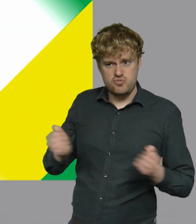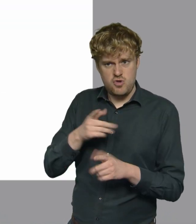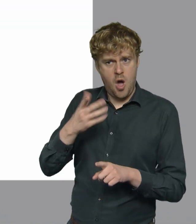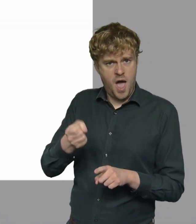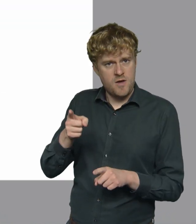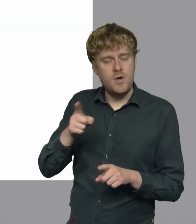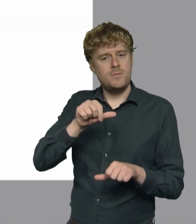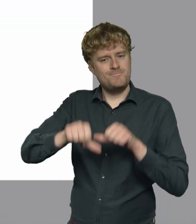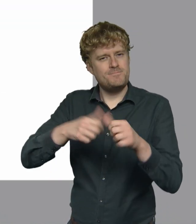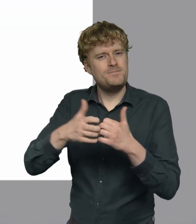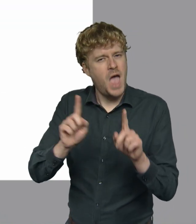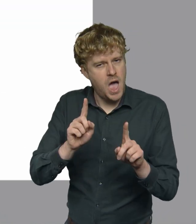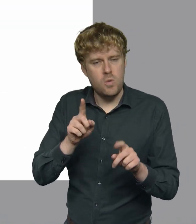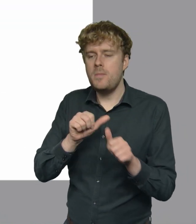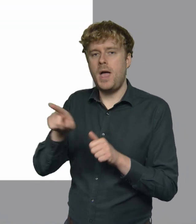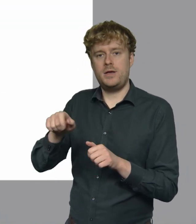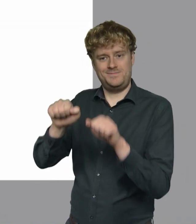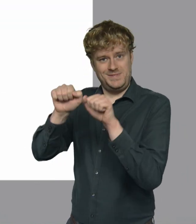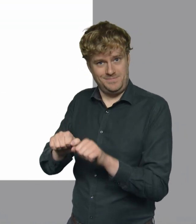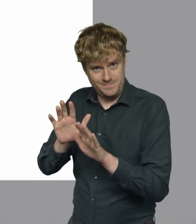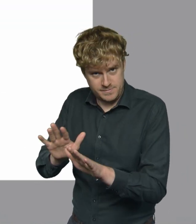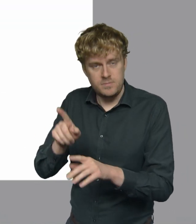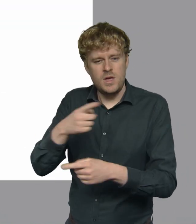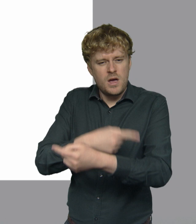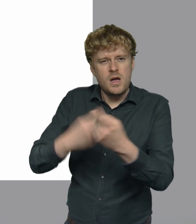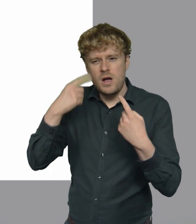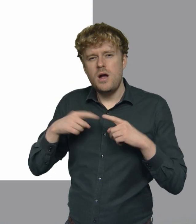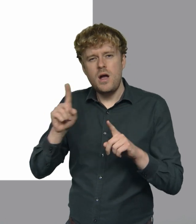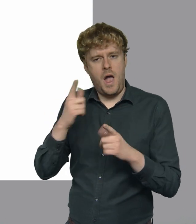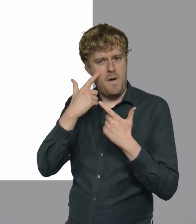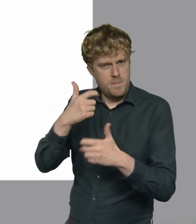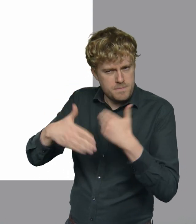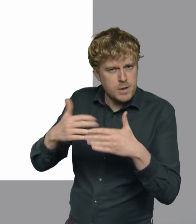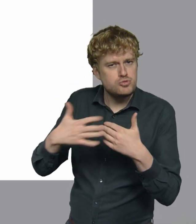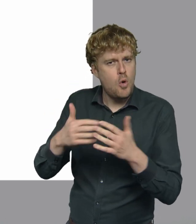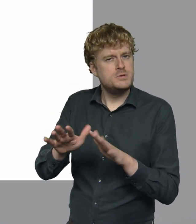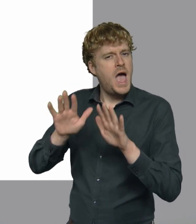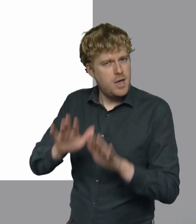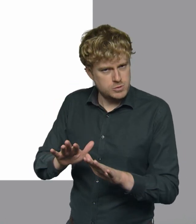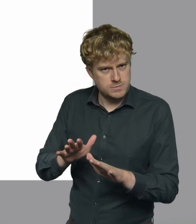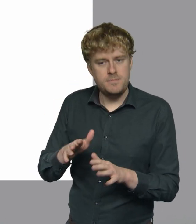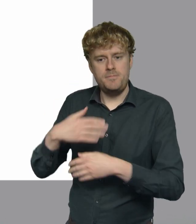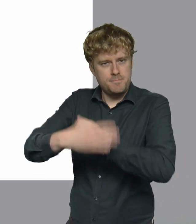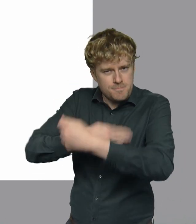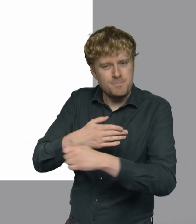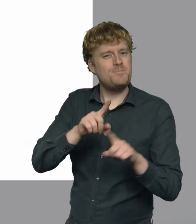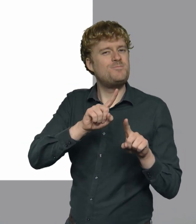Treat any injury that may have caused shock. Using first aid to apply pressure and bandaging the injury could help